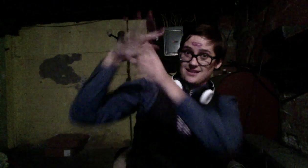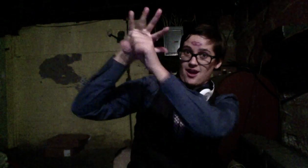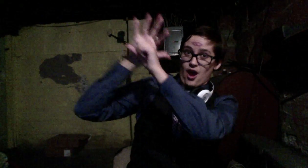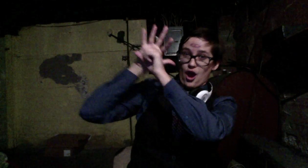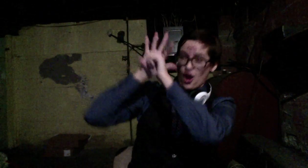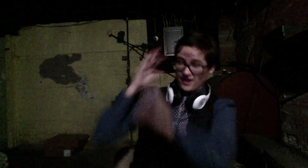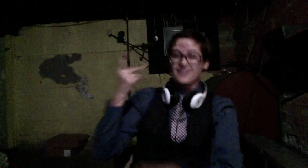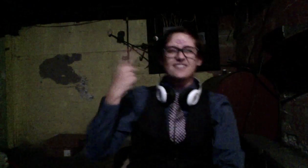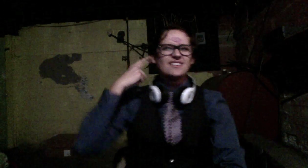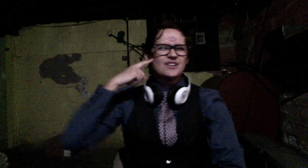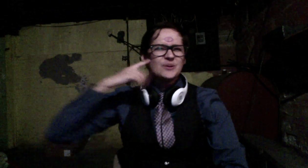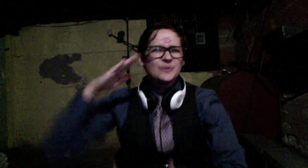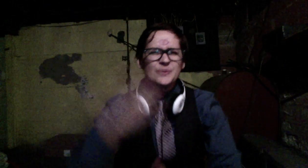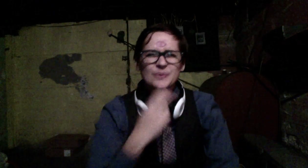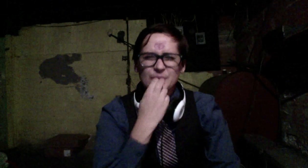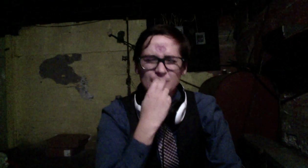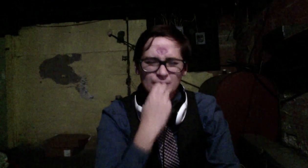GLOWCLOUD THERE HEAR LOW WHISTLE